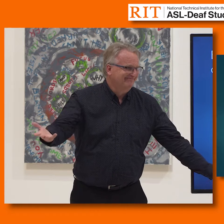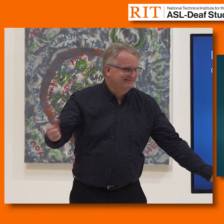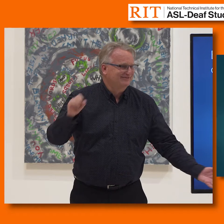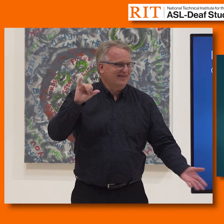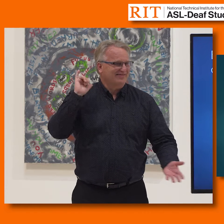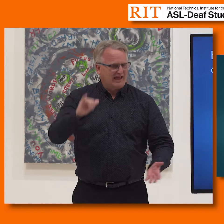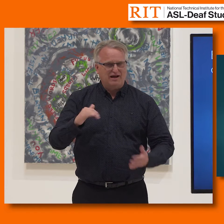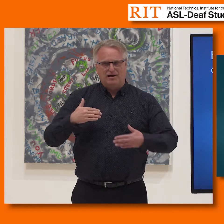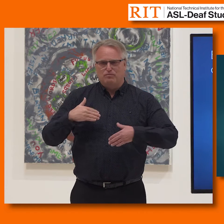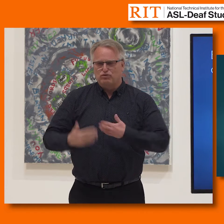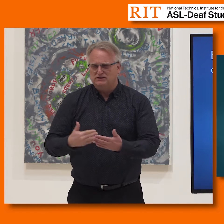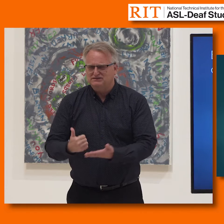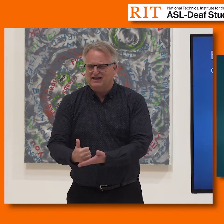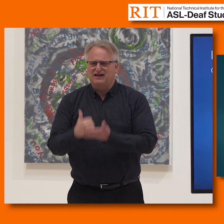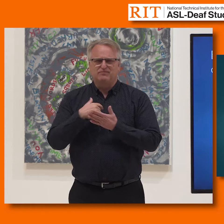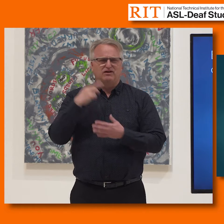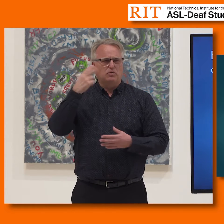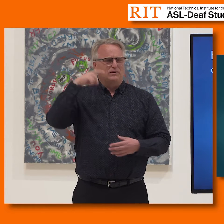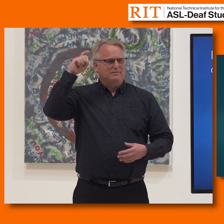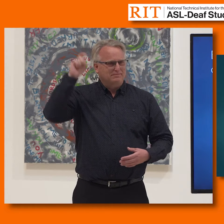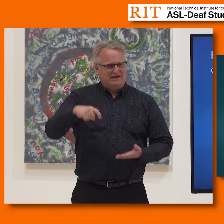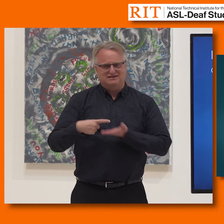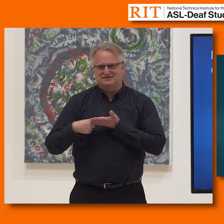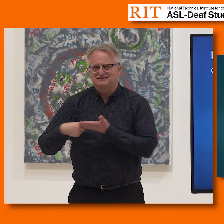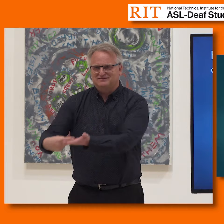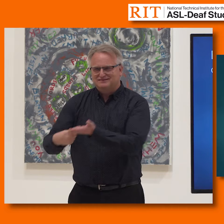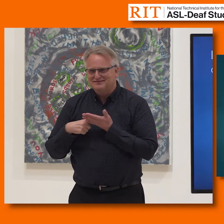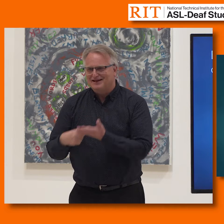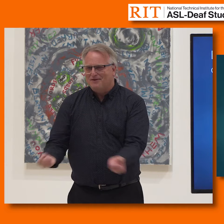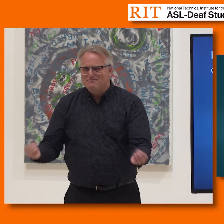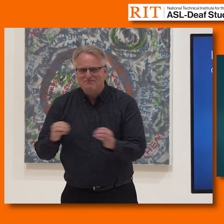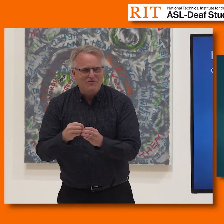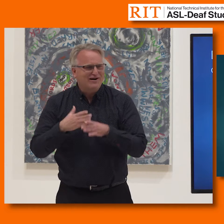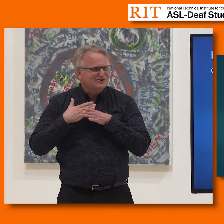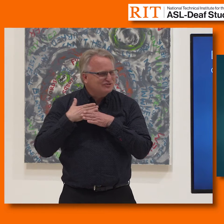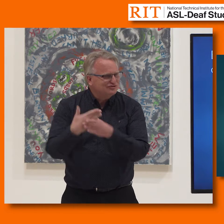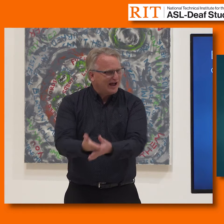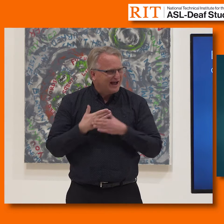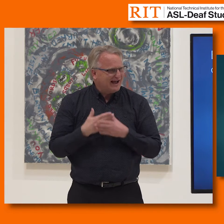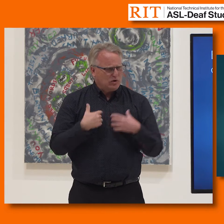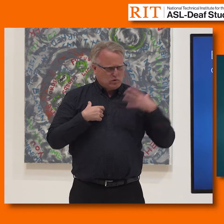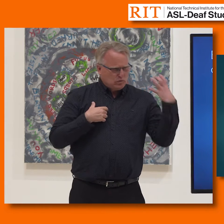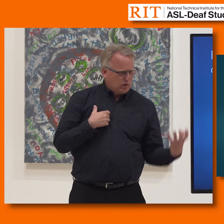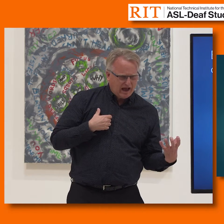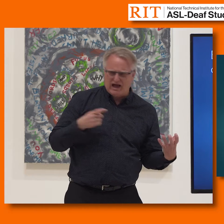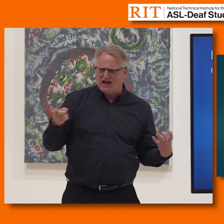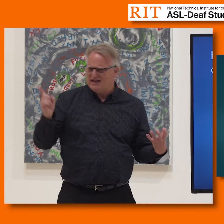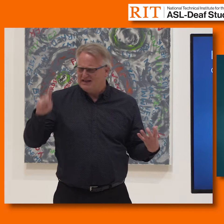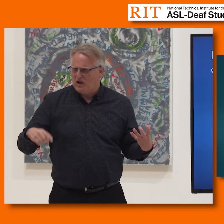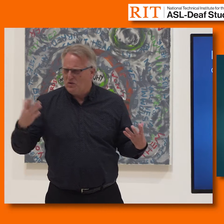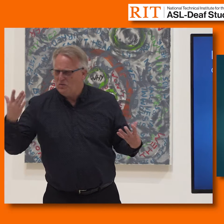And sometimes, you know, you have to think about the work. Sometimes, the work demands are not realistic.